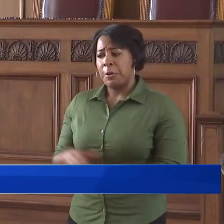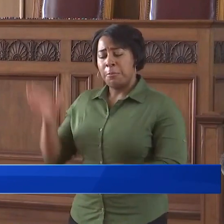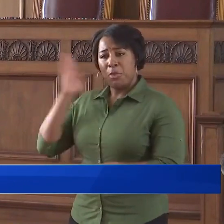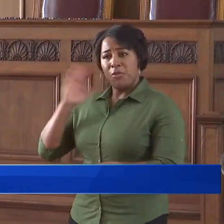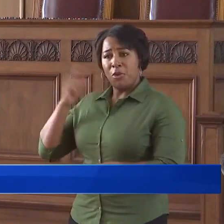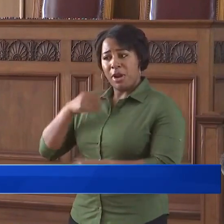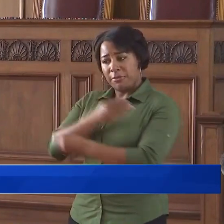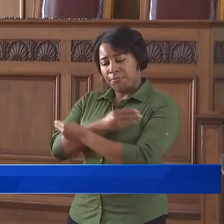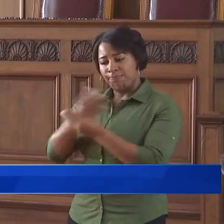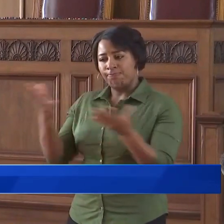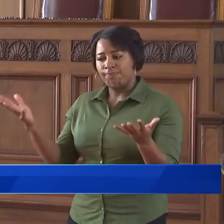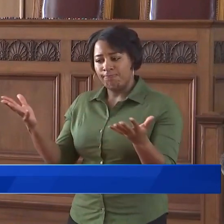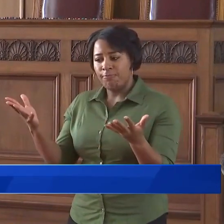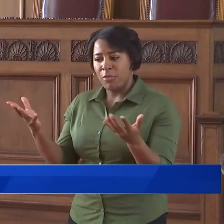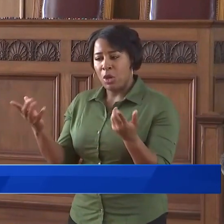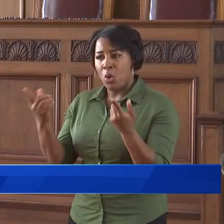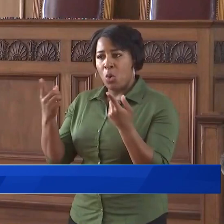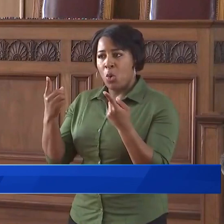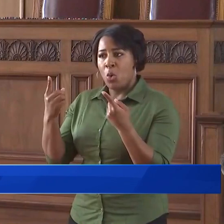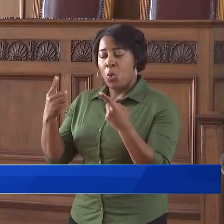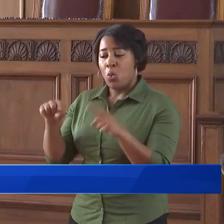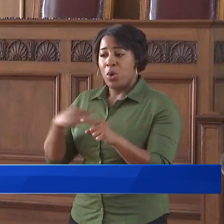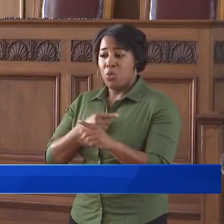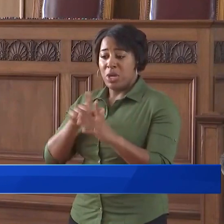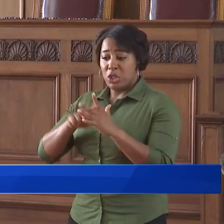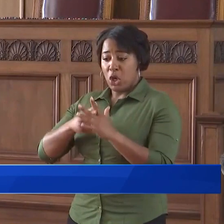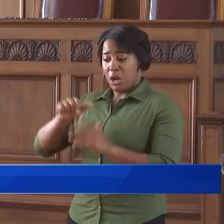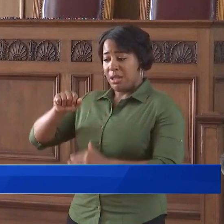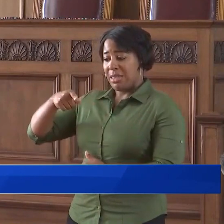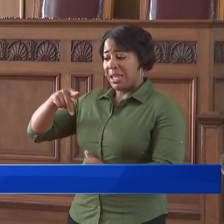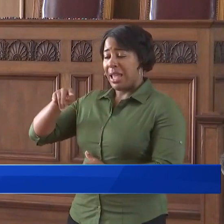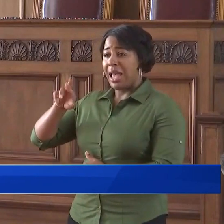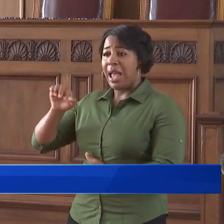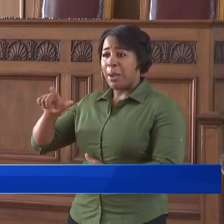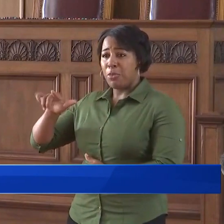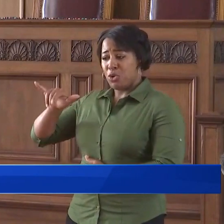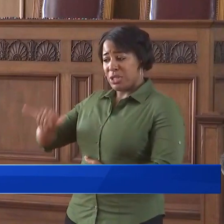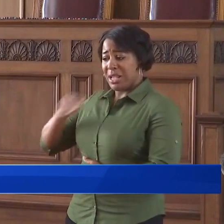CASES... NOW HERE'S GOVERNOR IVEY. TALENT ON CAM